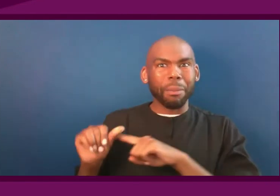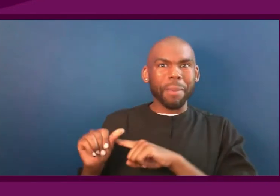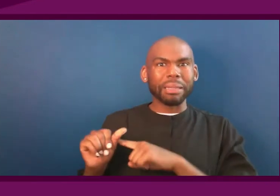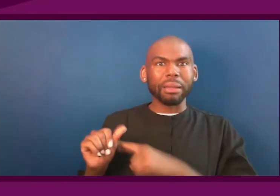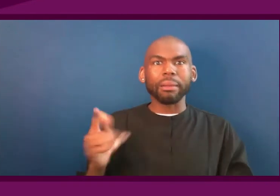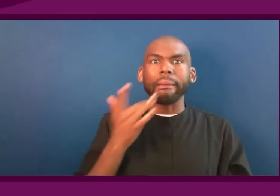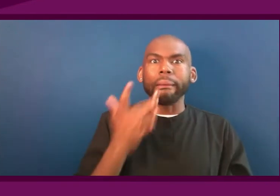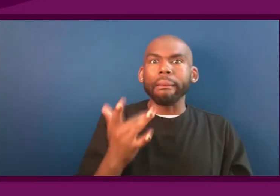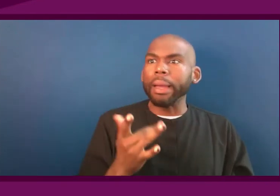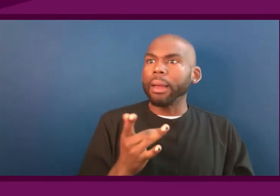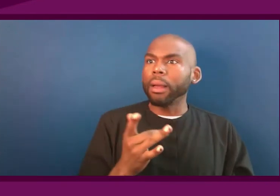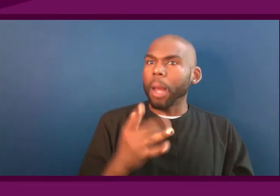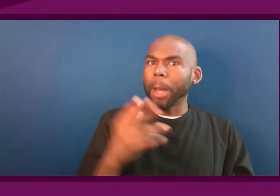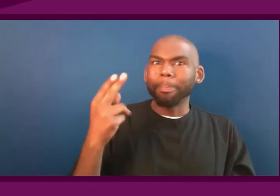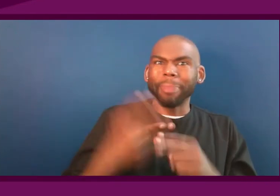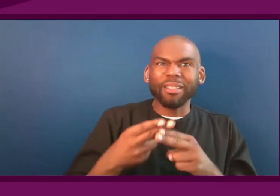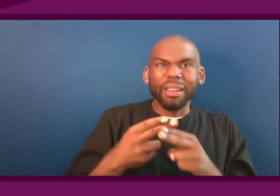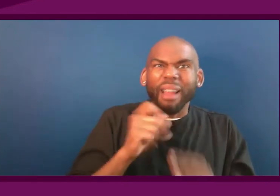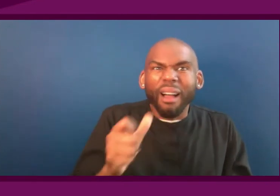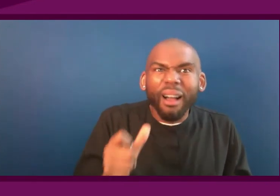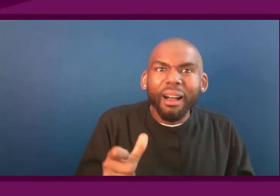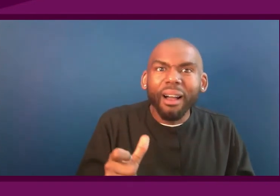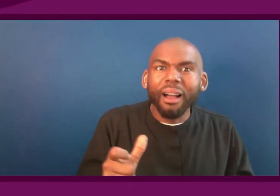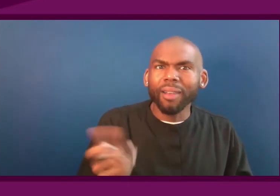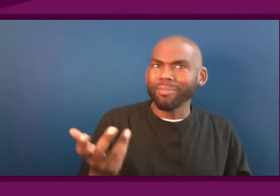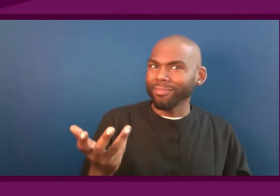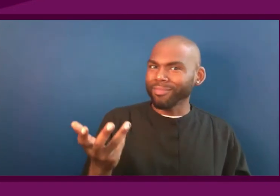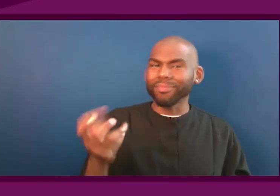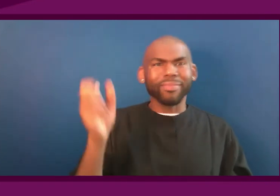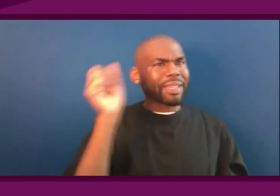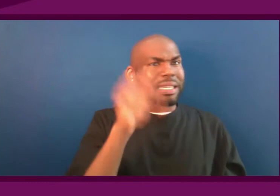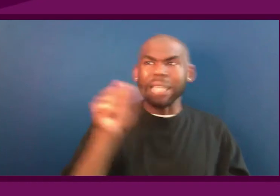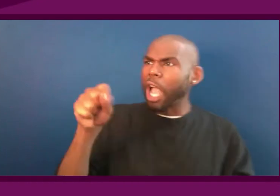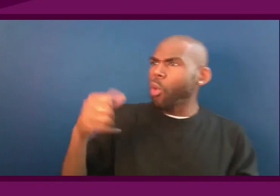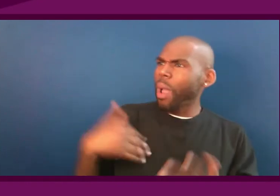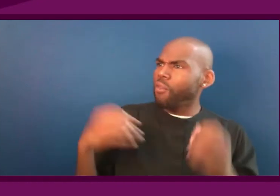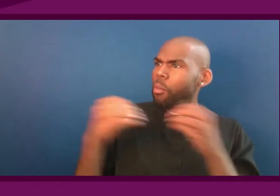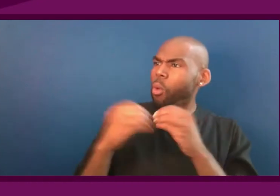somehow left on the sidelines and the social justice movement hasn't caught up to it yet.